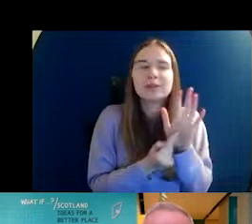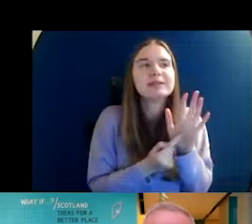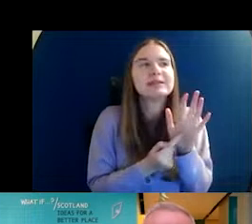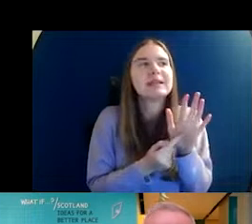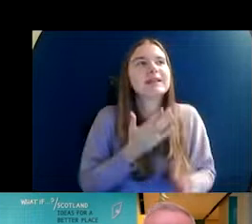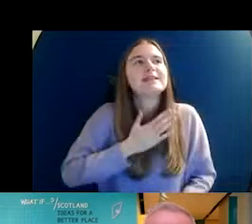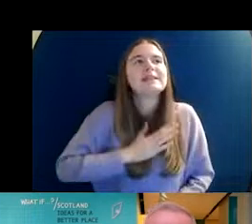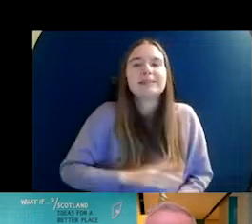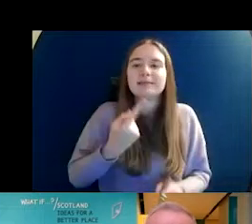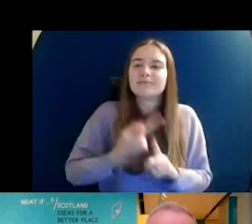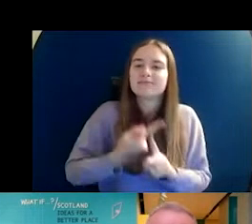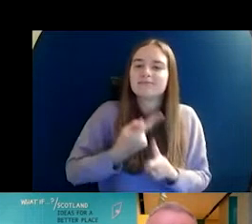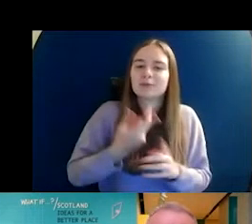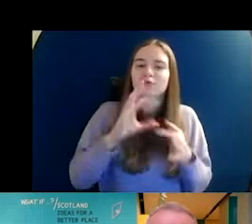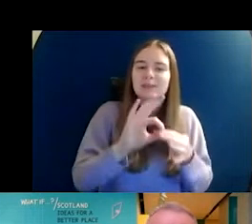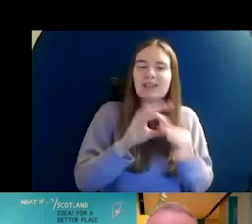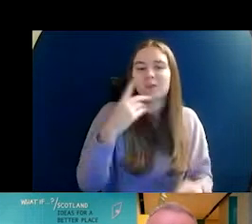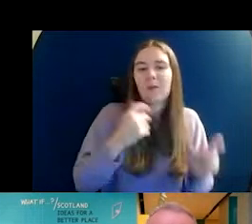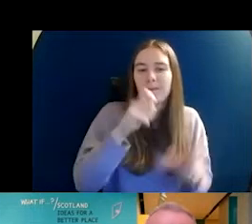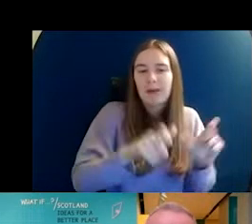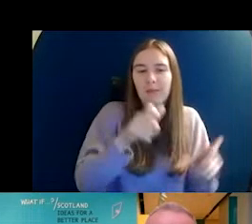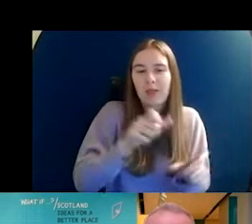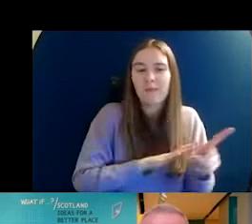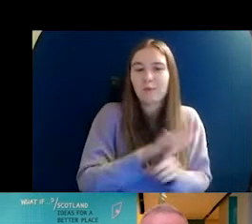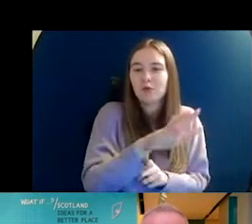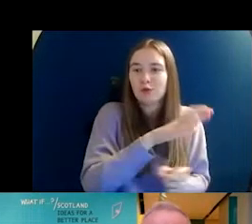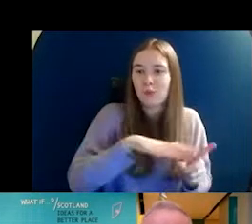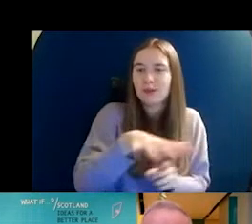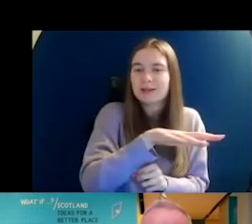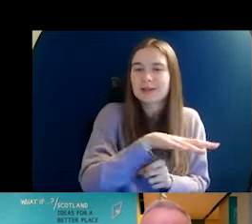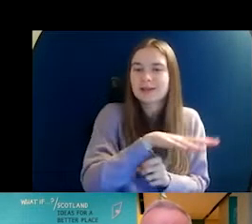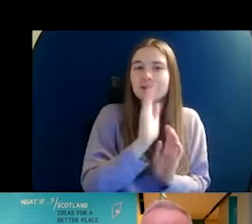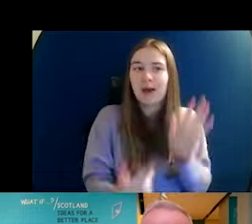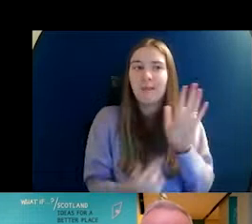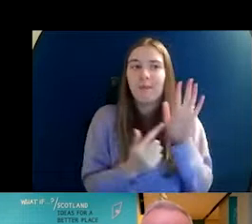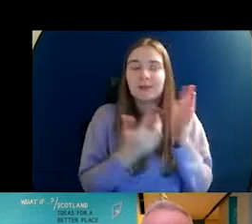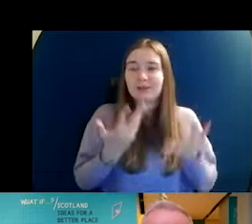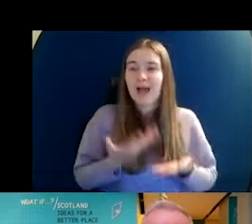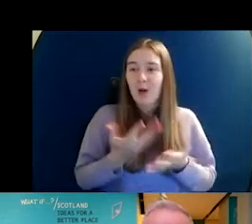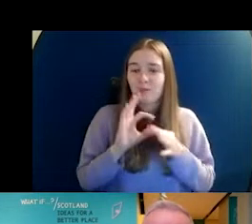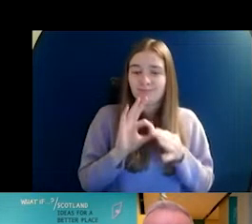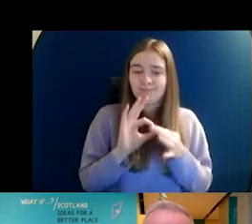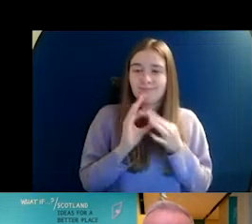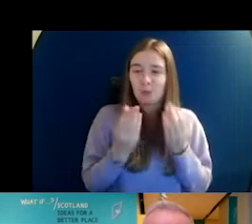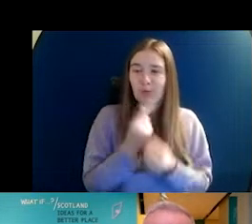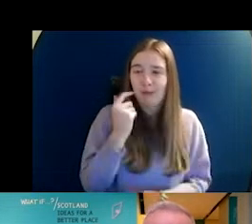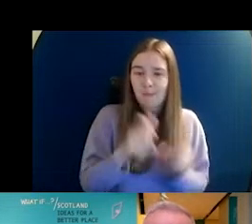to engage young people in the future, the places it's never been more important, when they will be the ones who will